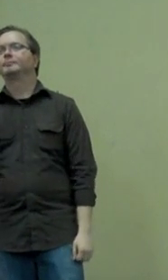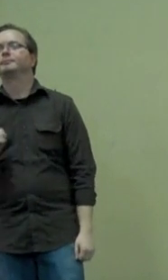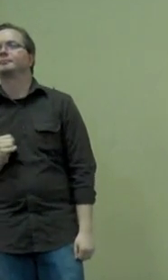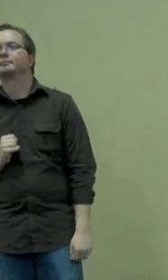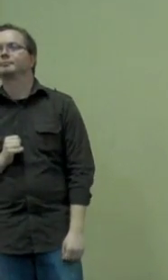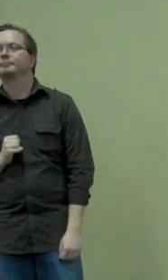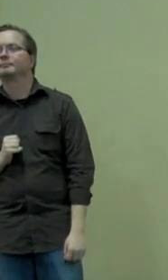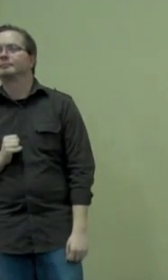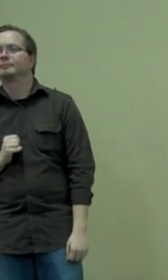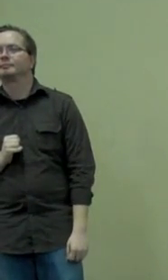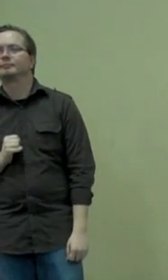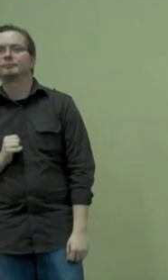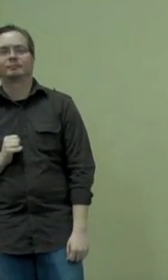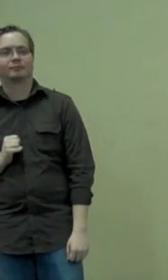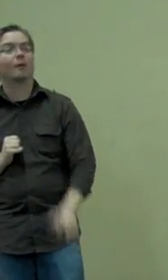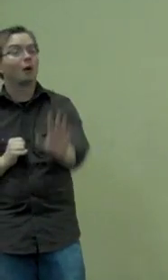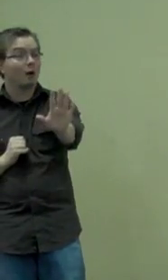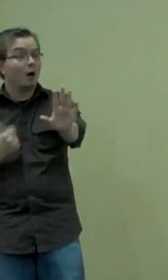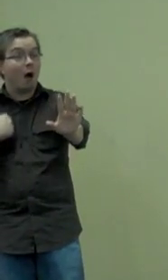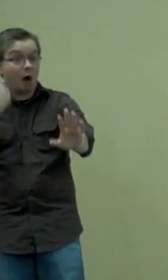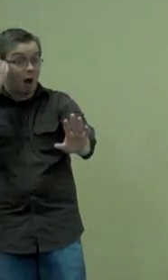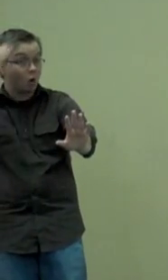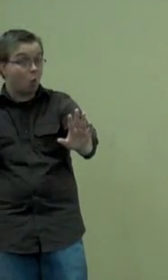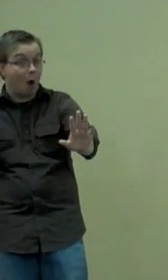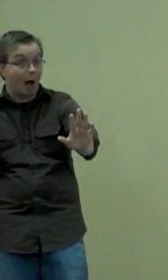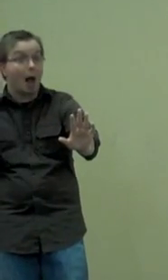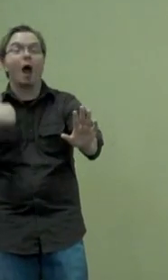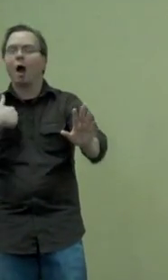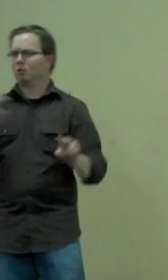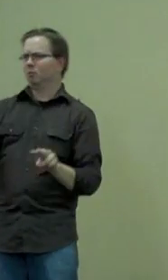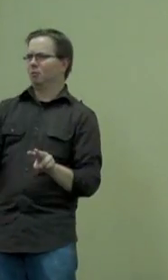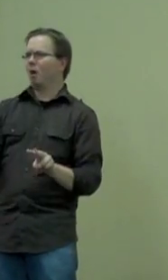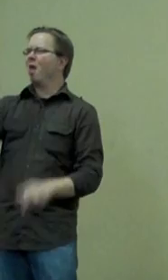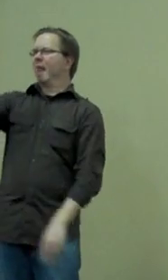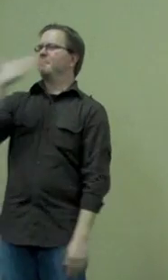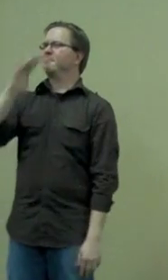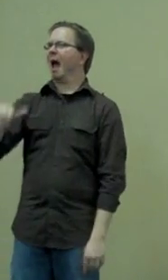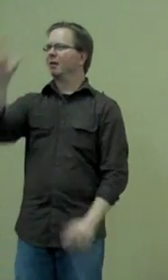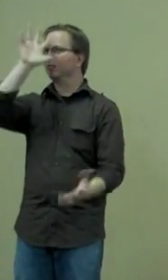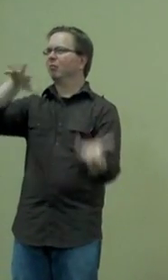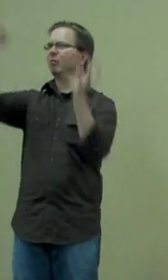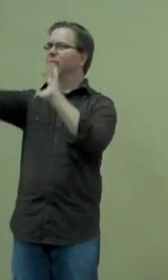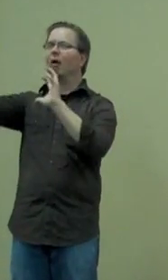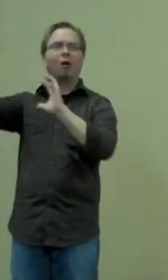Now, I didn't know what that was. I knew it was bad and I knew he was crazy. Cause you do not know what a pentecostal is about to do.